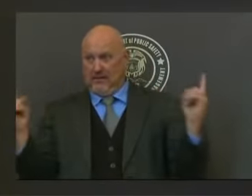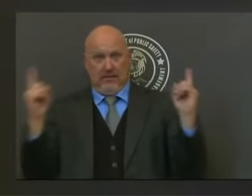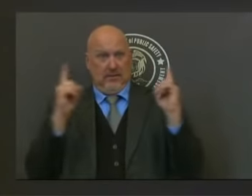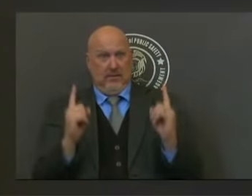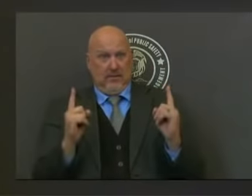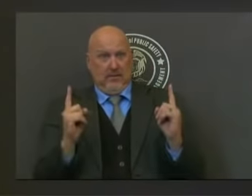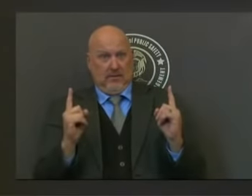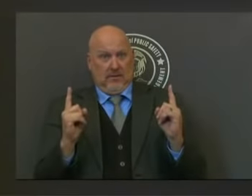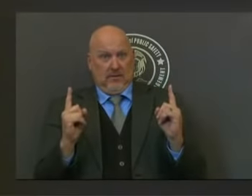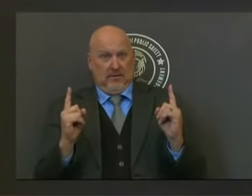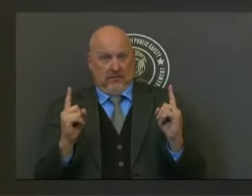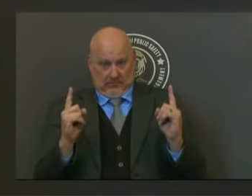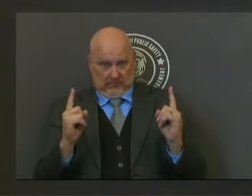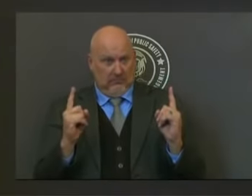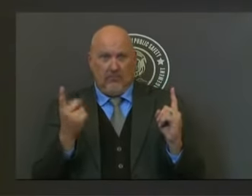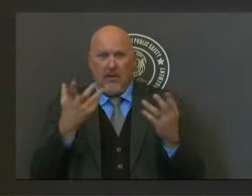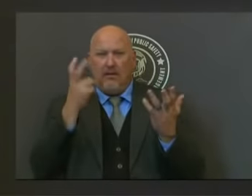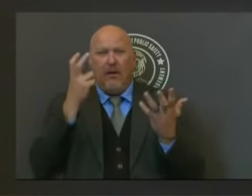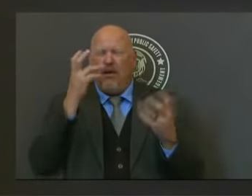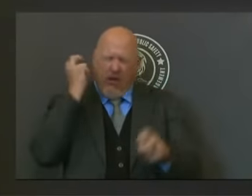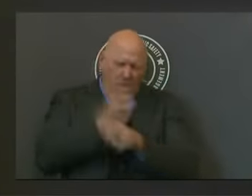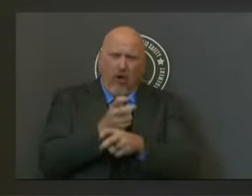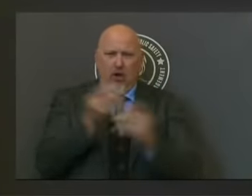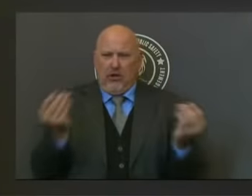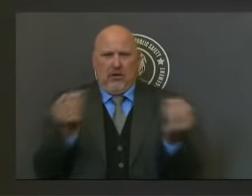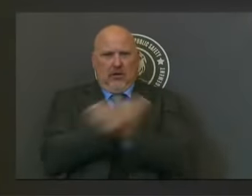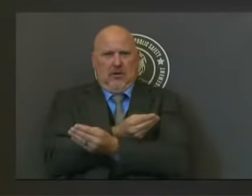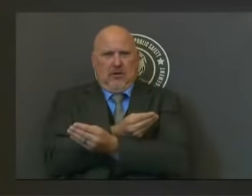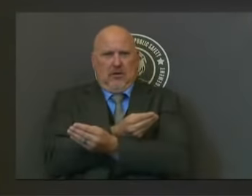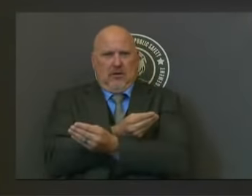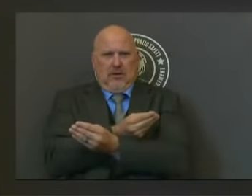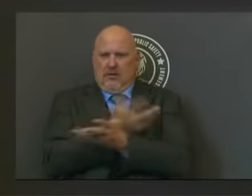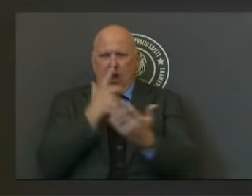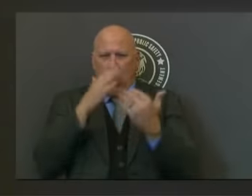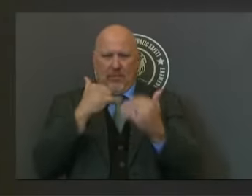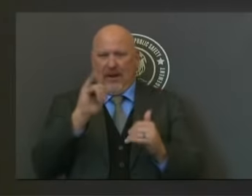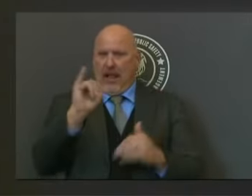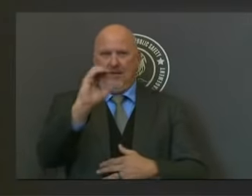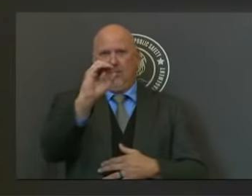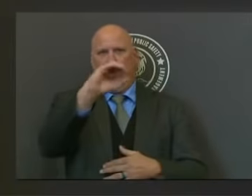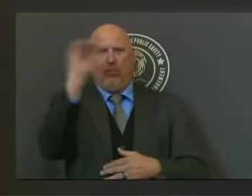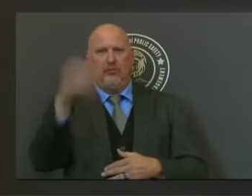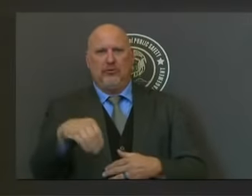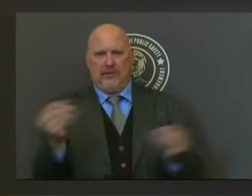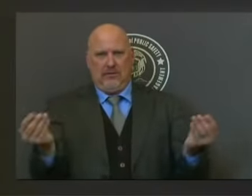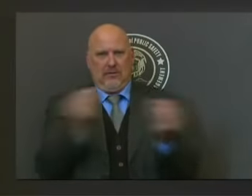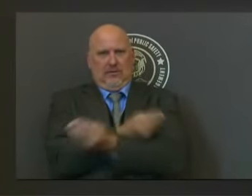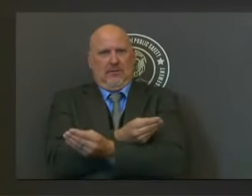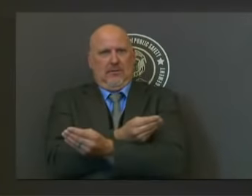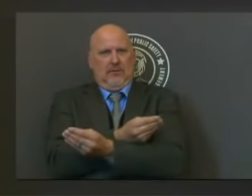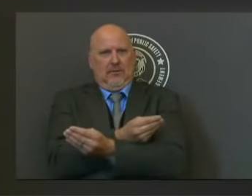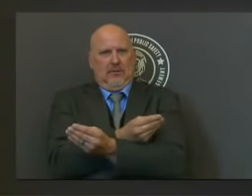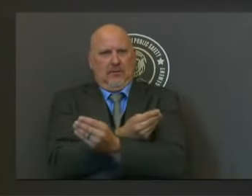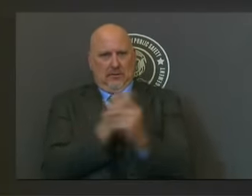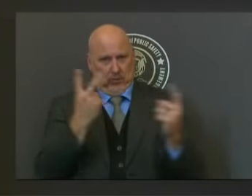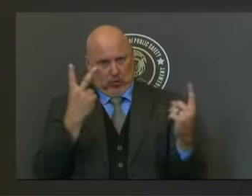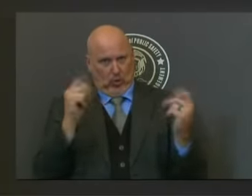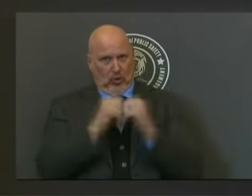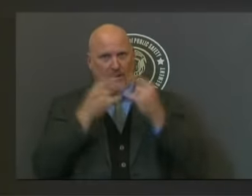virus between them it's not zero but the risk is greatly reduced